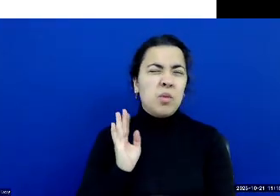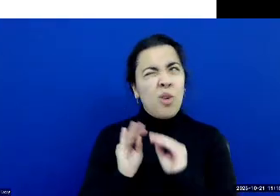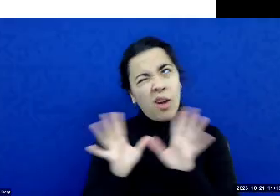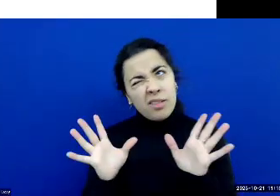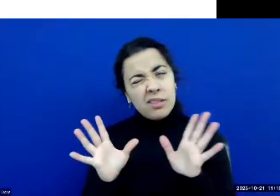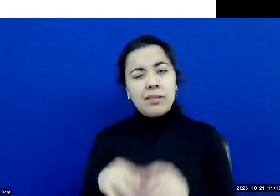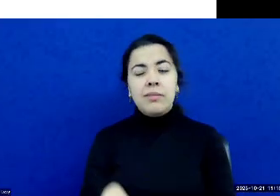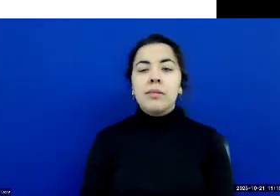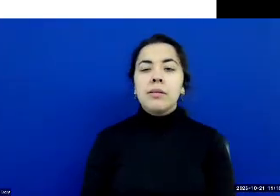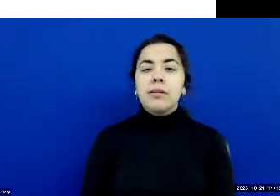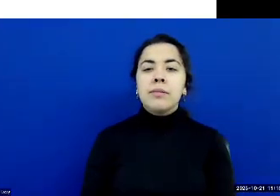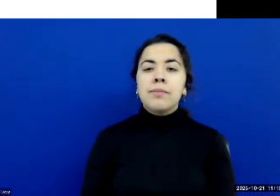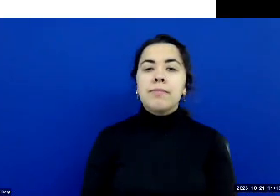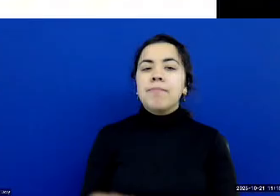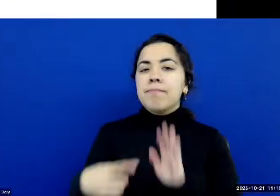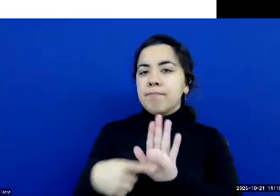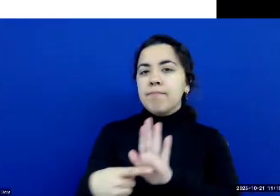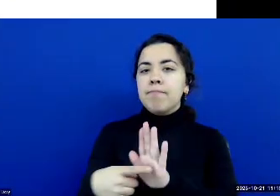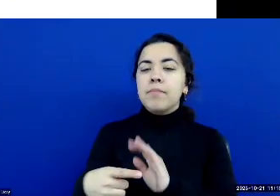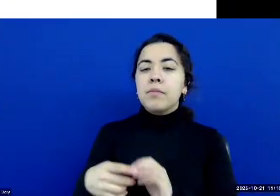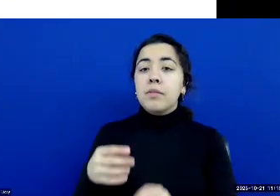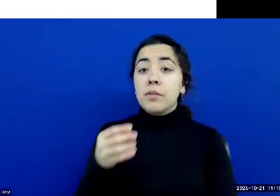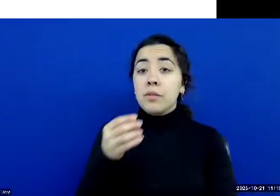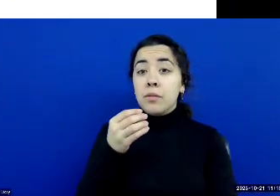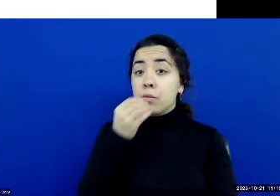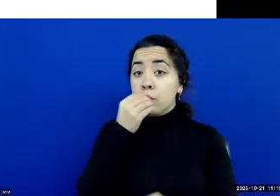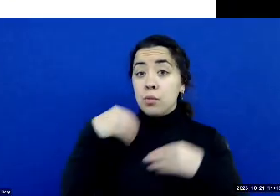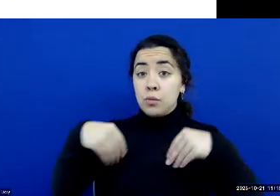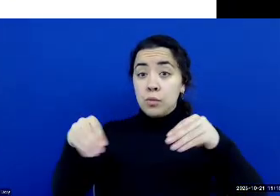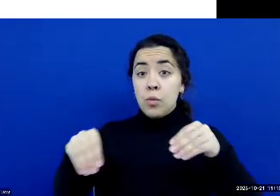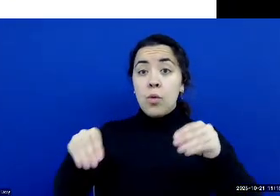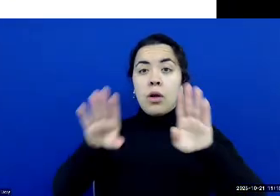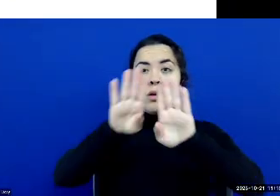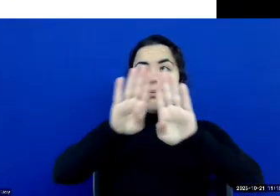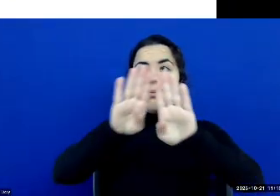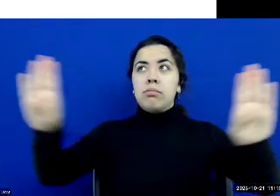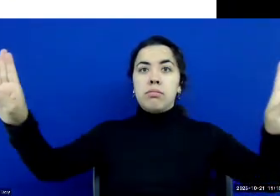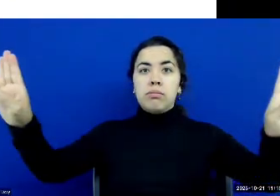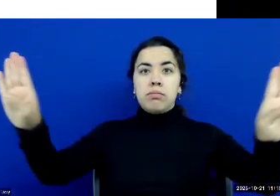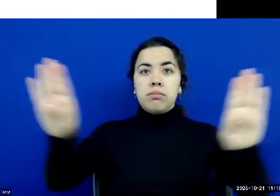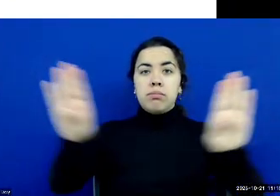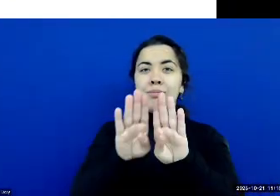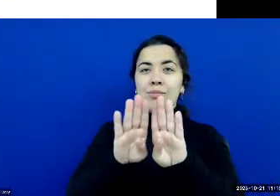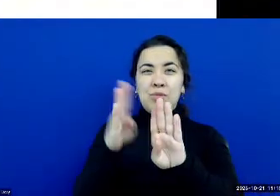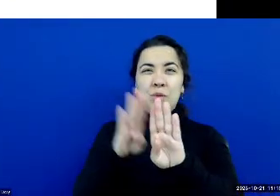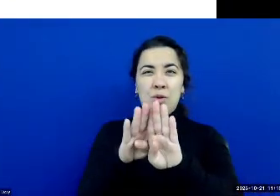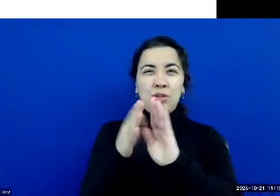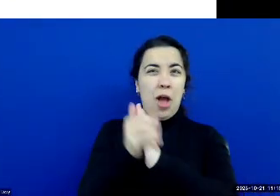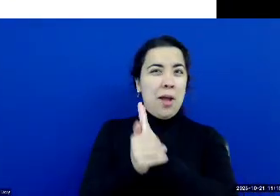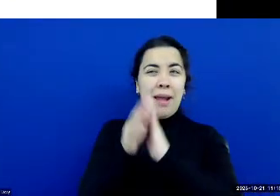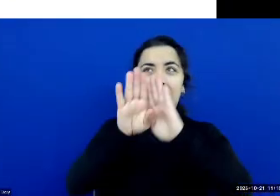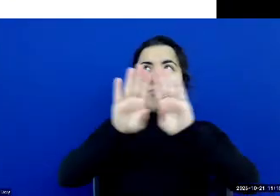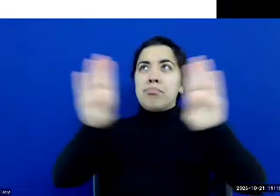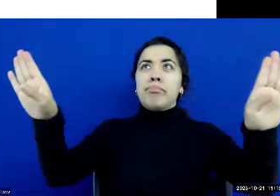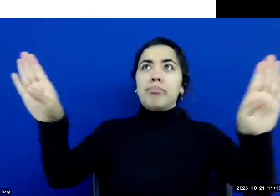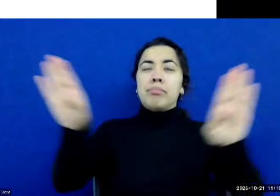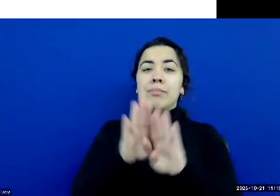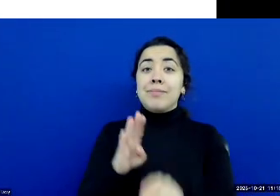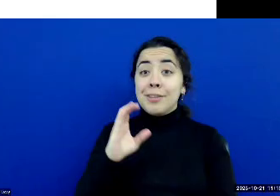Kathleen DeForest: There's kind of the obvious ones, the low-hanging fruit, like automatic grocery store doors, Captions, right?